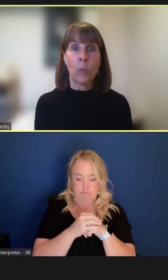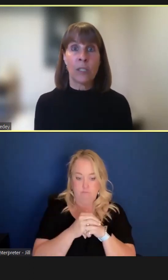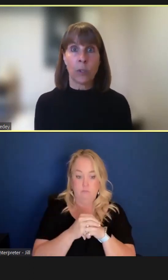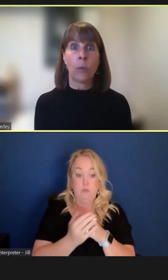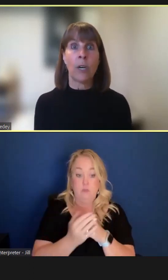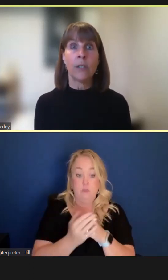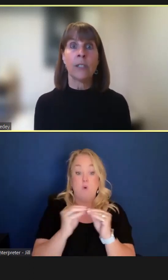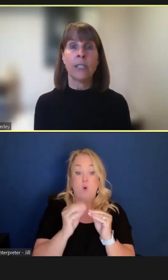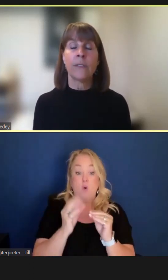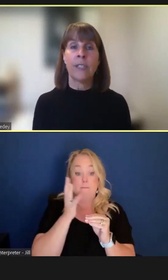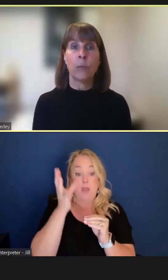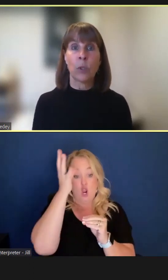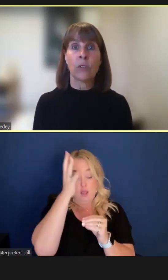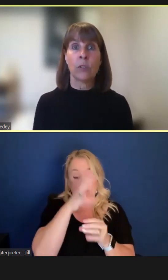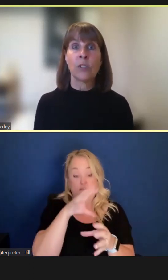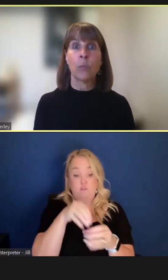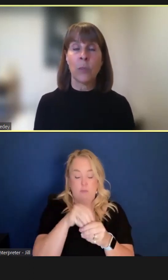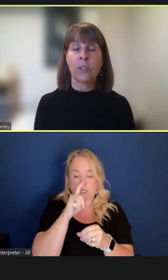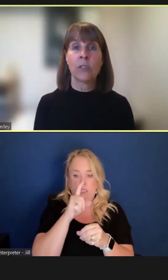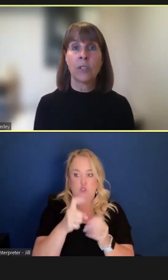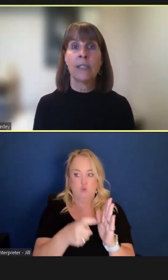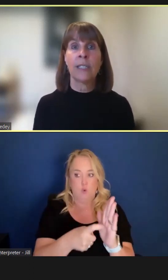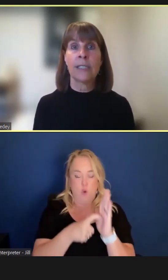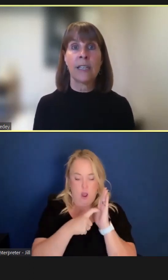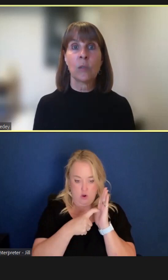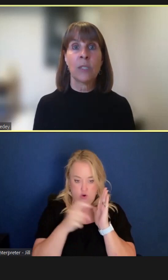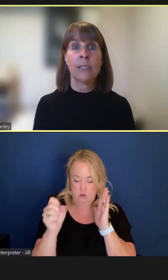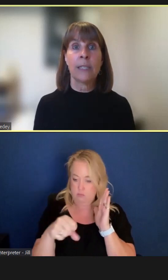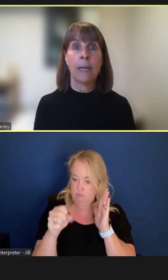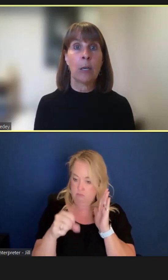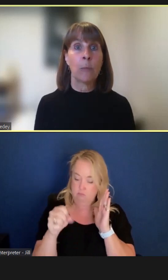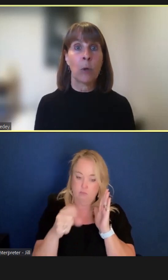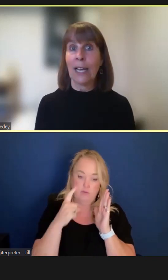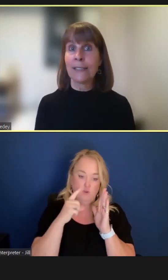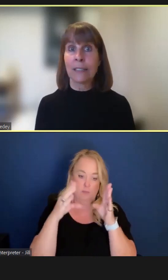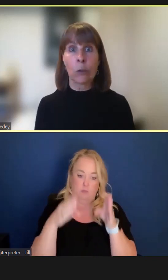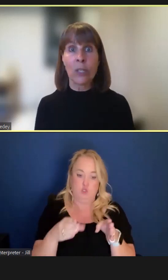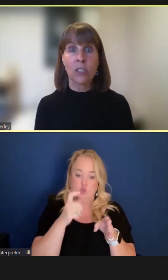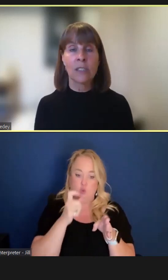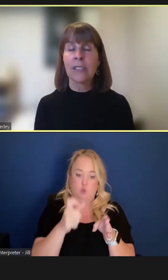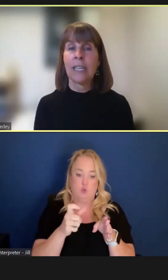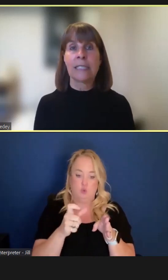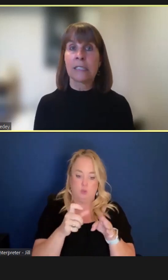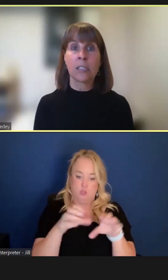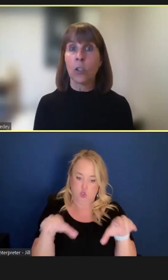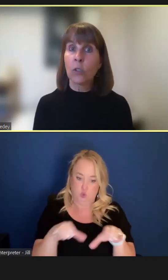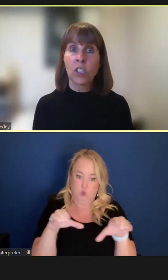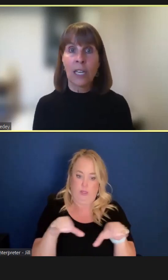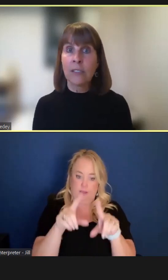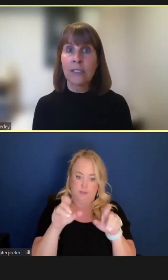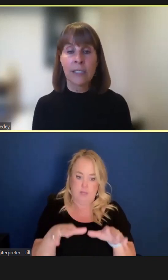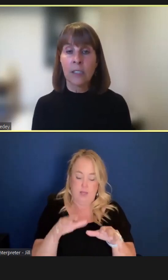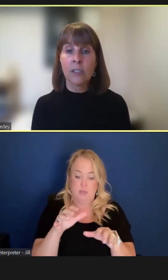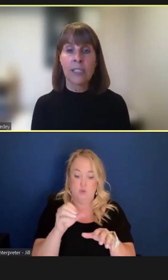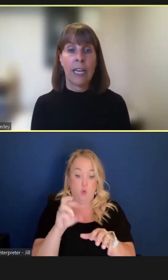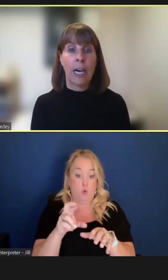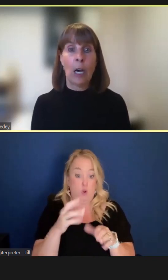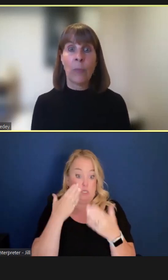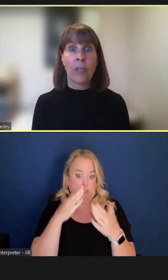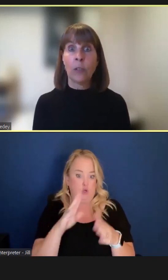required if the person who's administering the assessment um or asking the questions doesn't know the child skills um then you're really